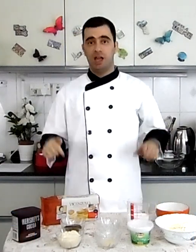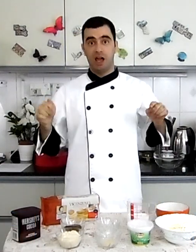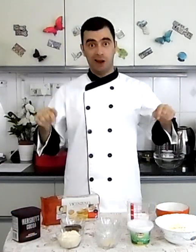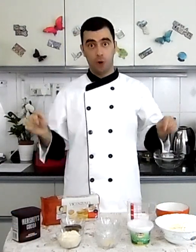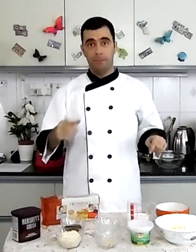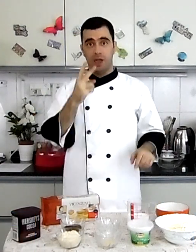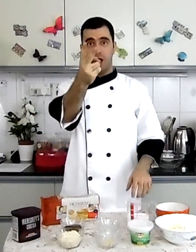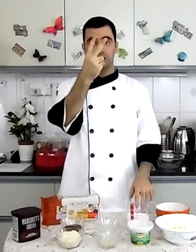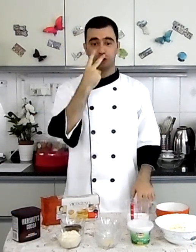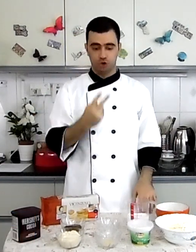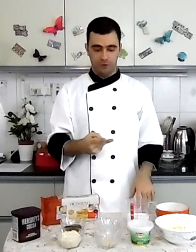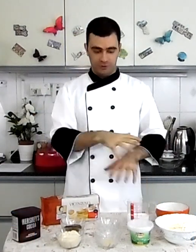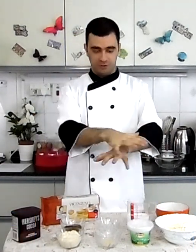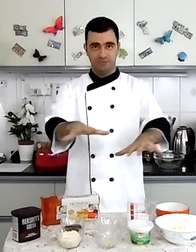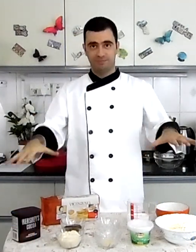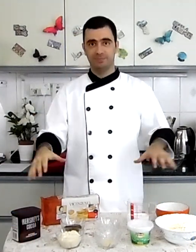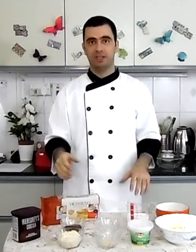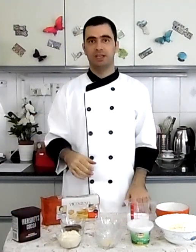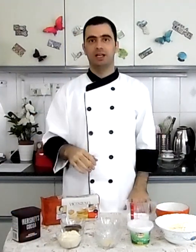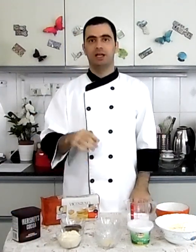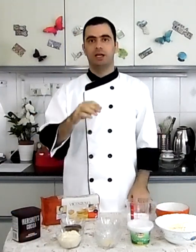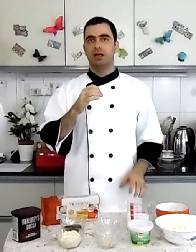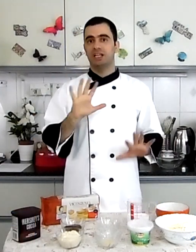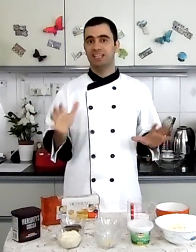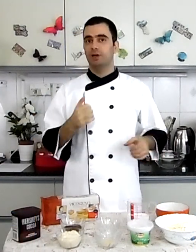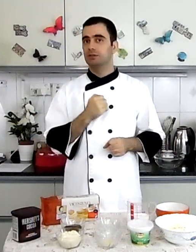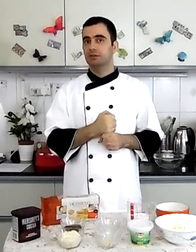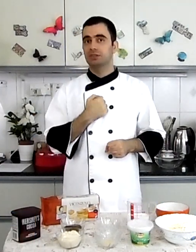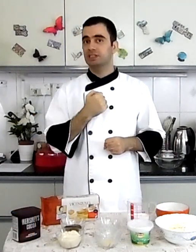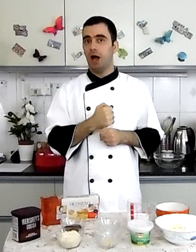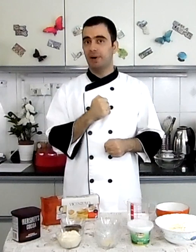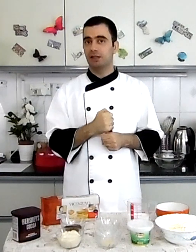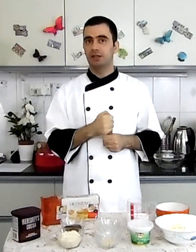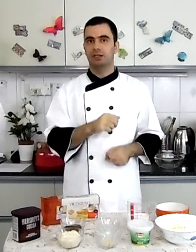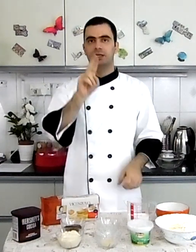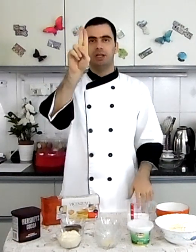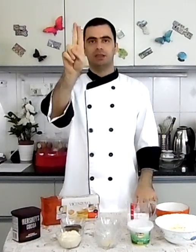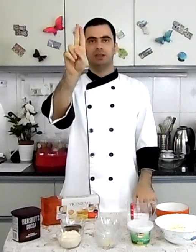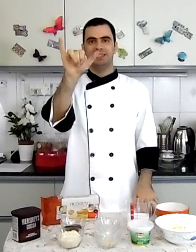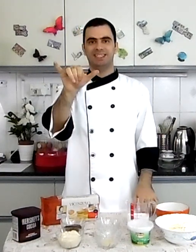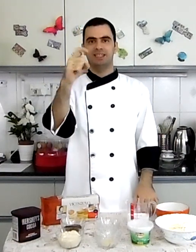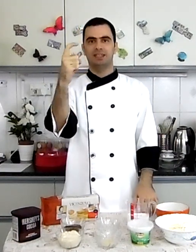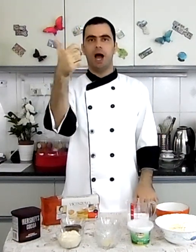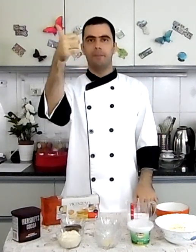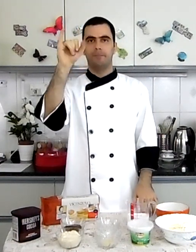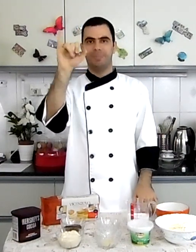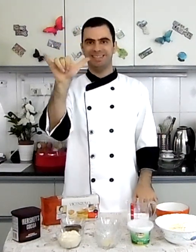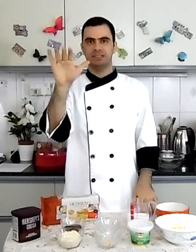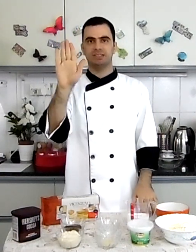Today we are going to learn اليوم سوف نتعلم how to prepare Tiramisu كيف نحضر التيراميسو